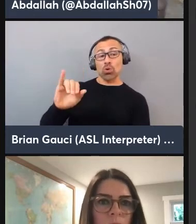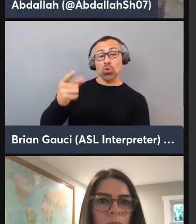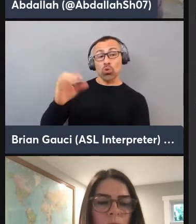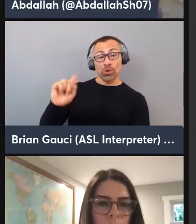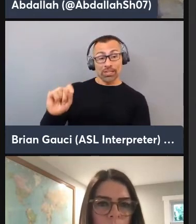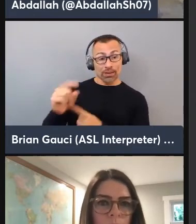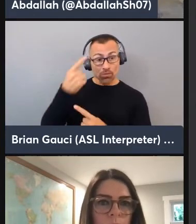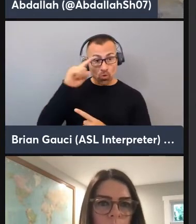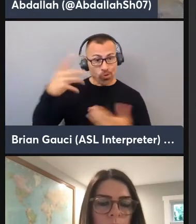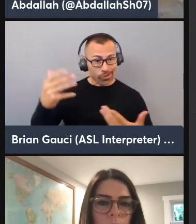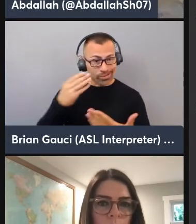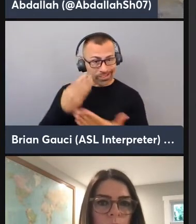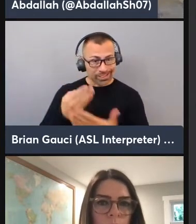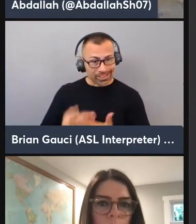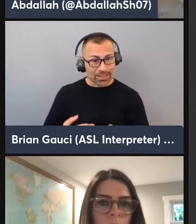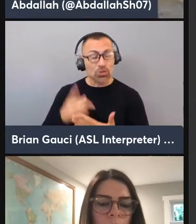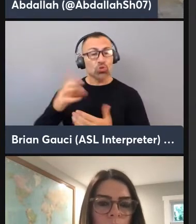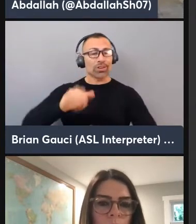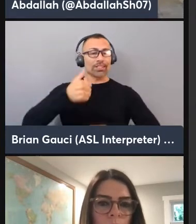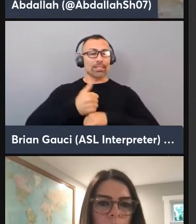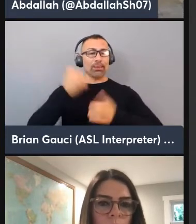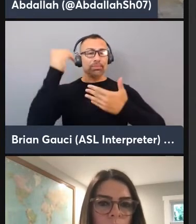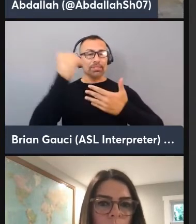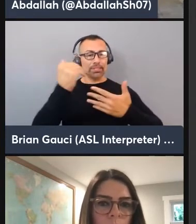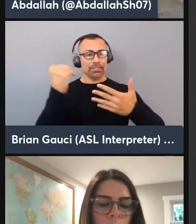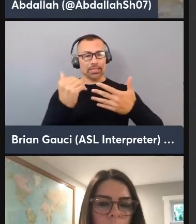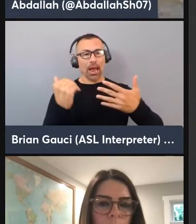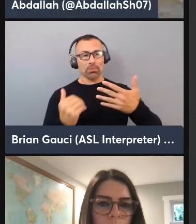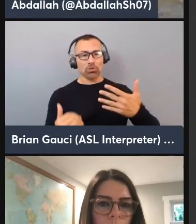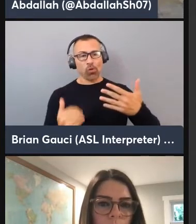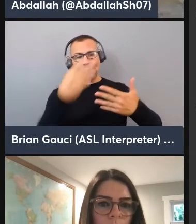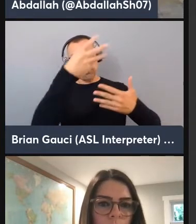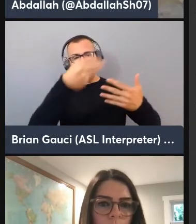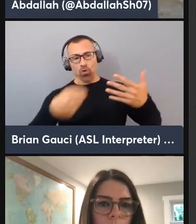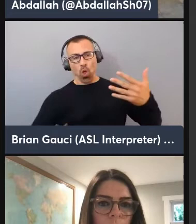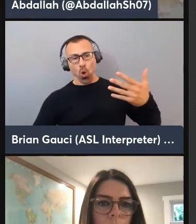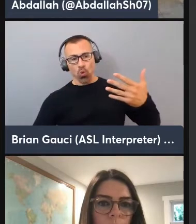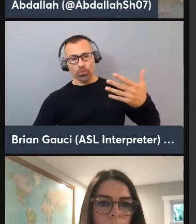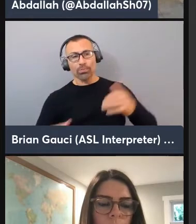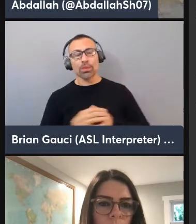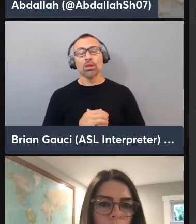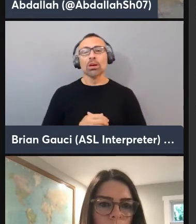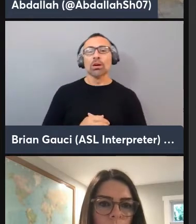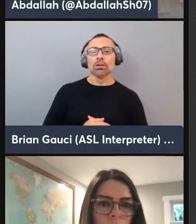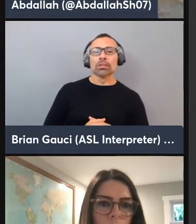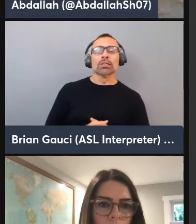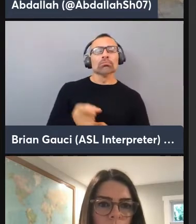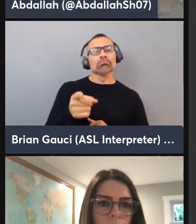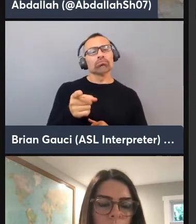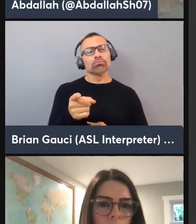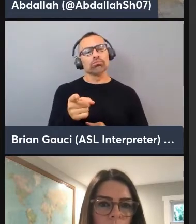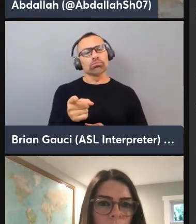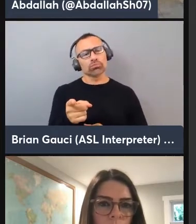for your authentication flow. So, as I was mentioning about the customer authentication flow having challenges,